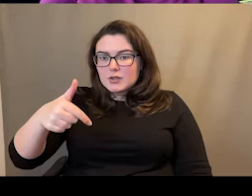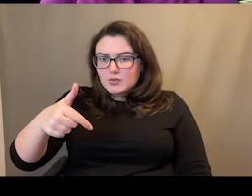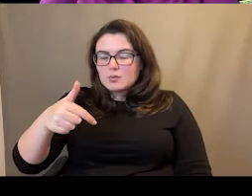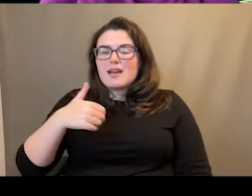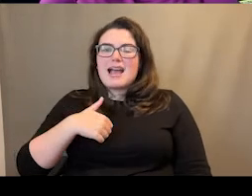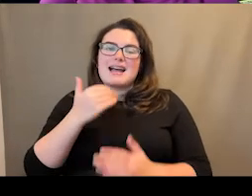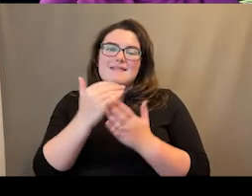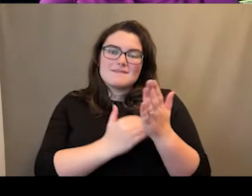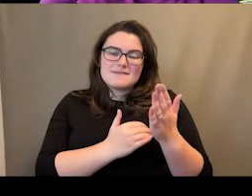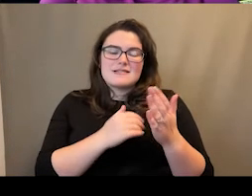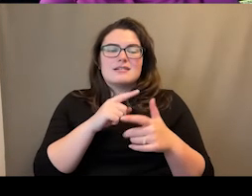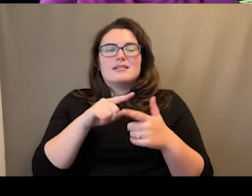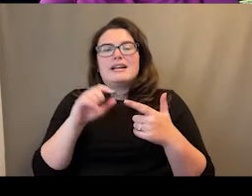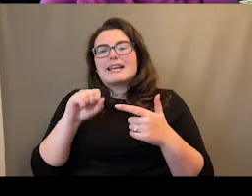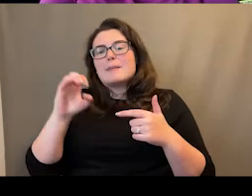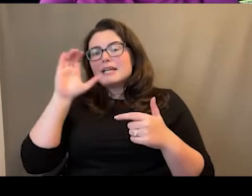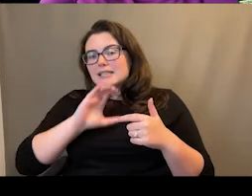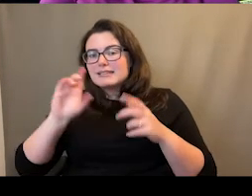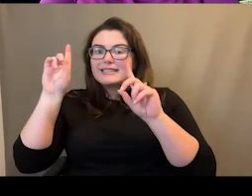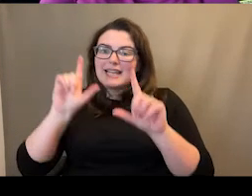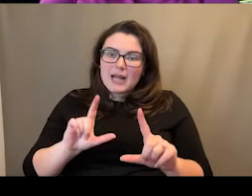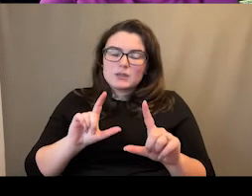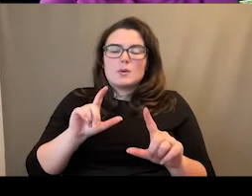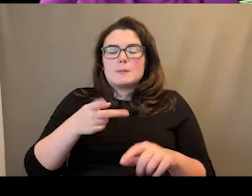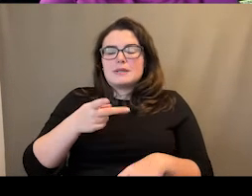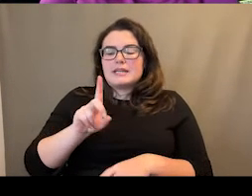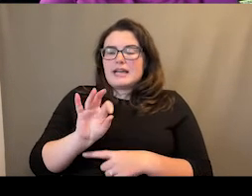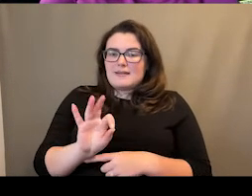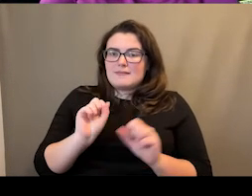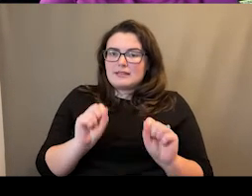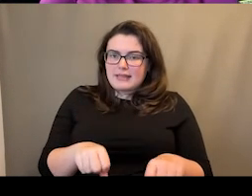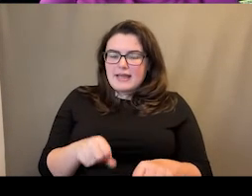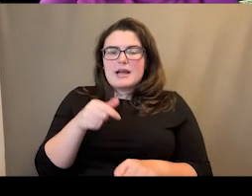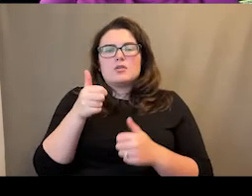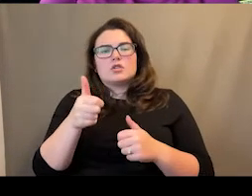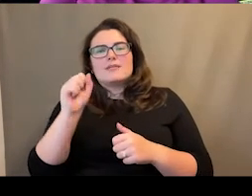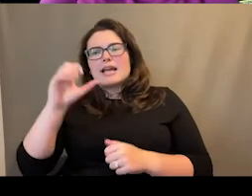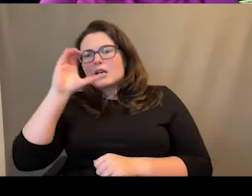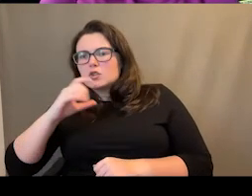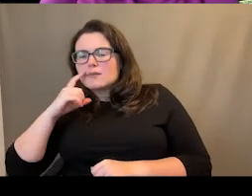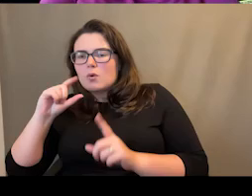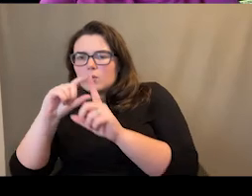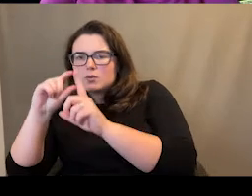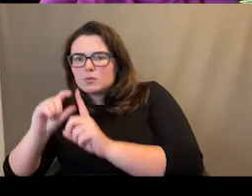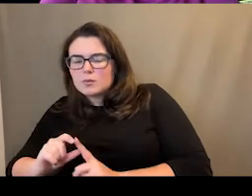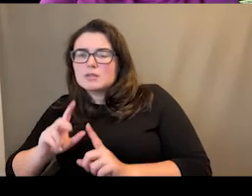It can be downloaded as a PDF and you can search terms. But it's very important to follow